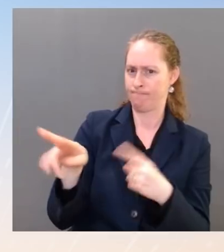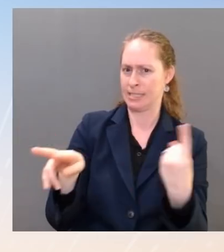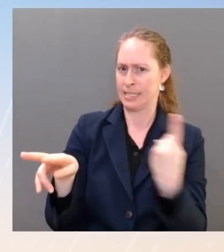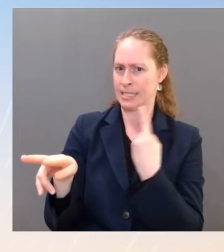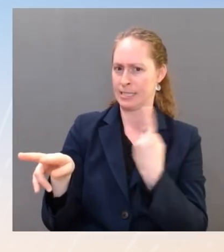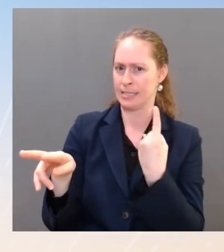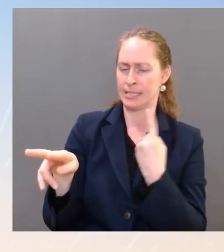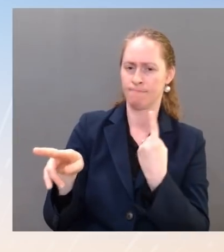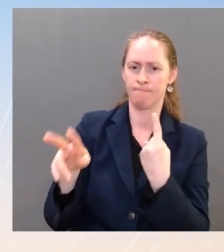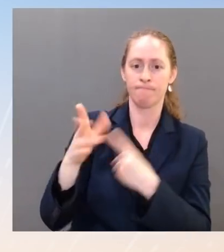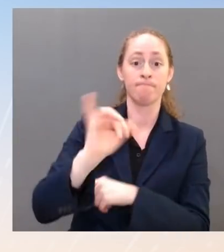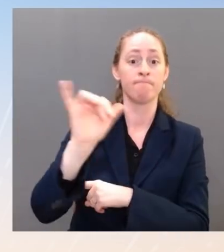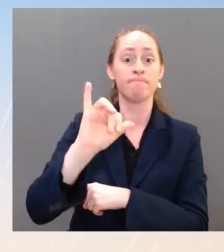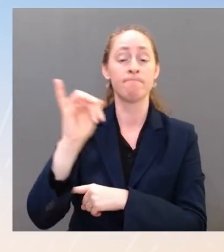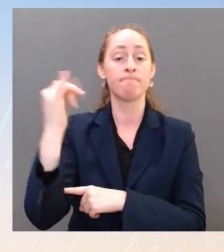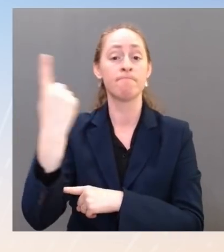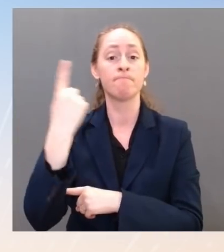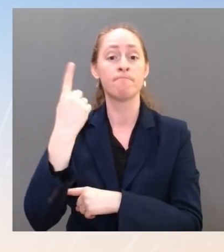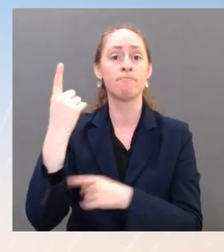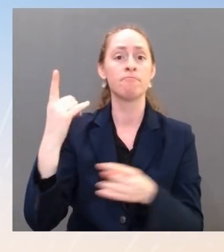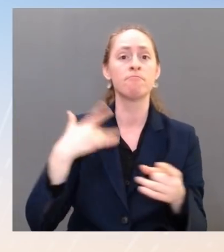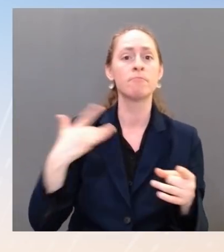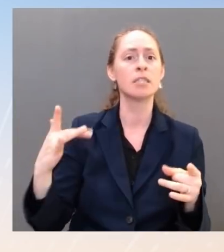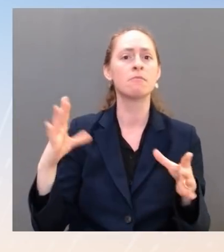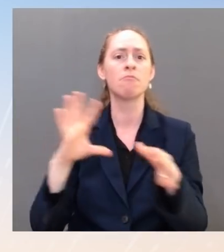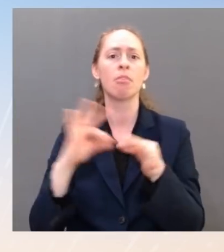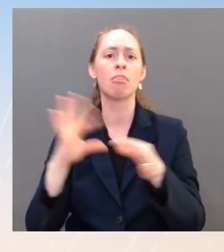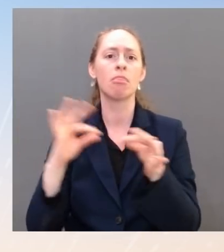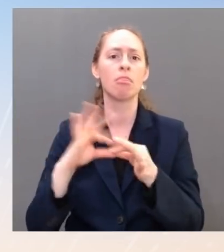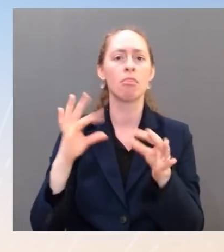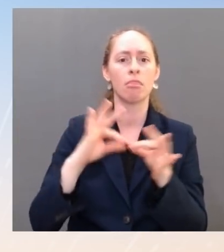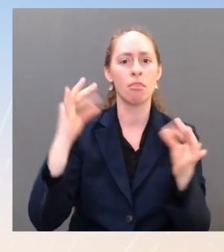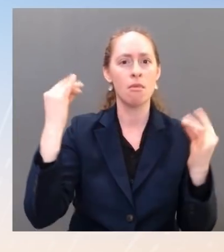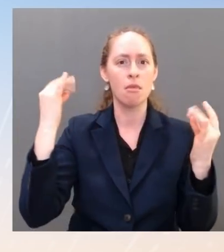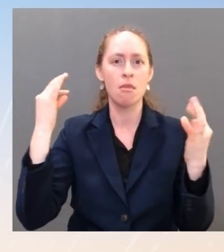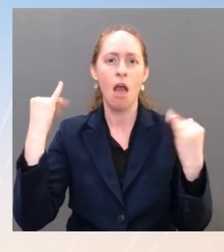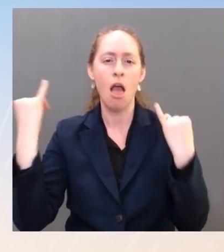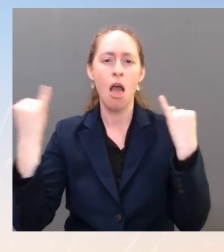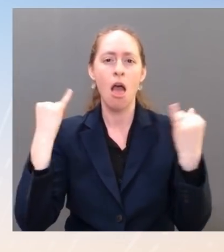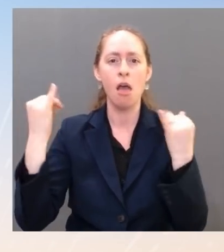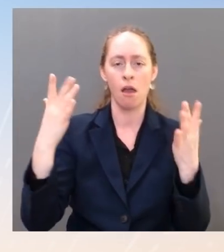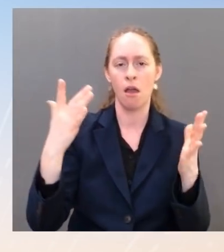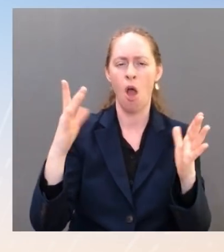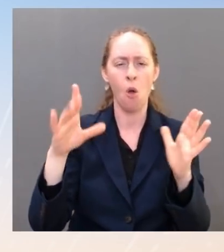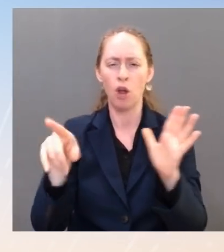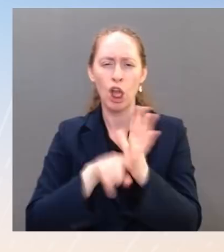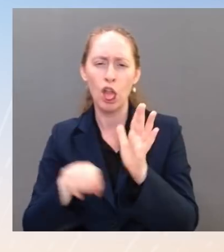We have dedicated grant funds, additional grant funds for the first time in our grant programs